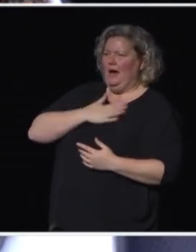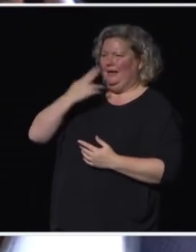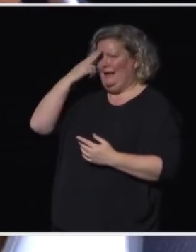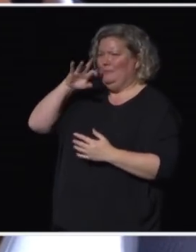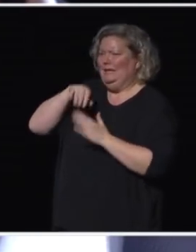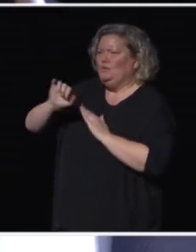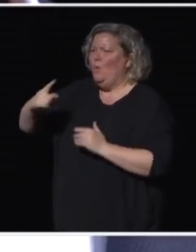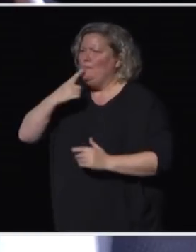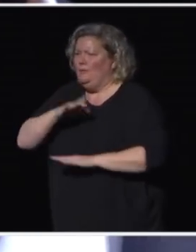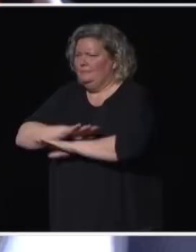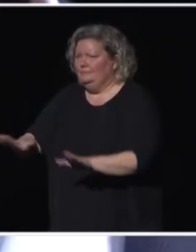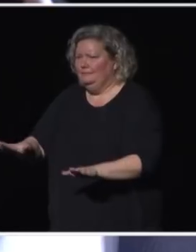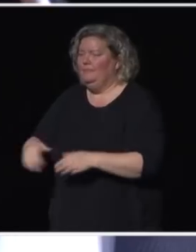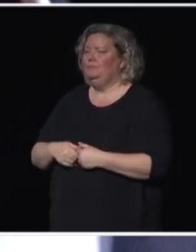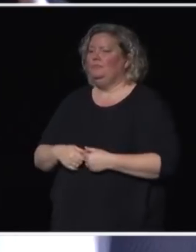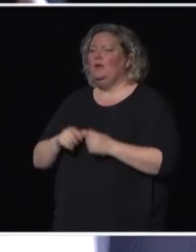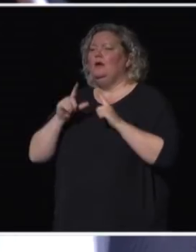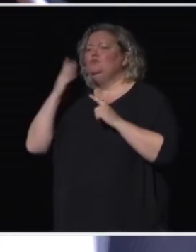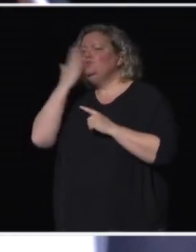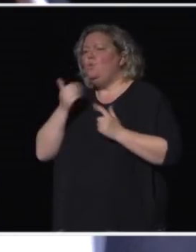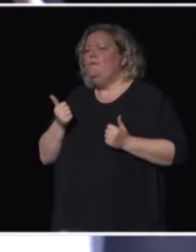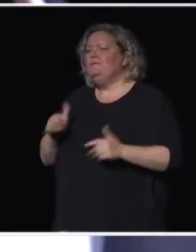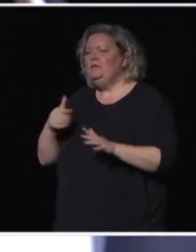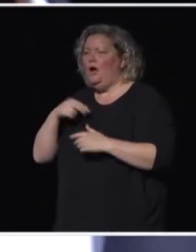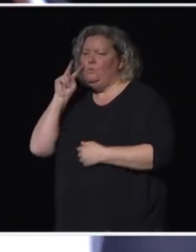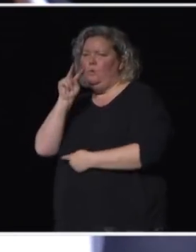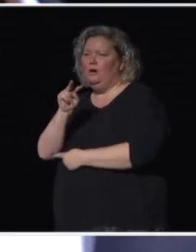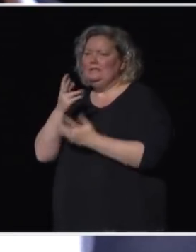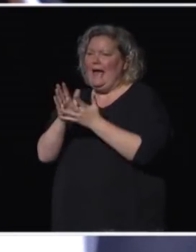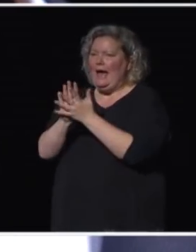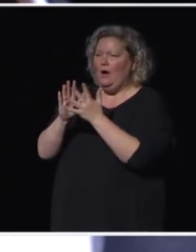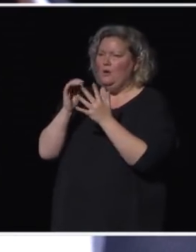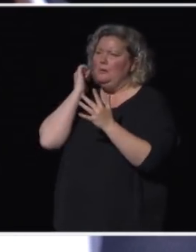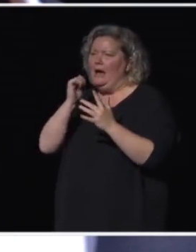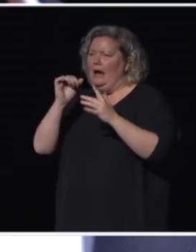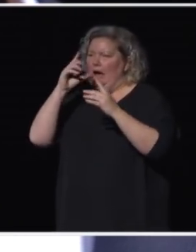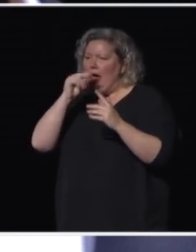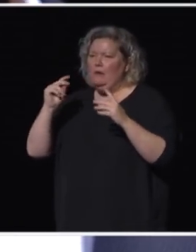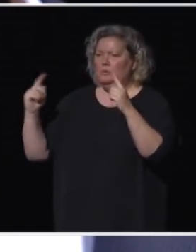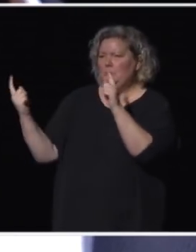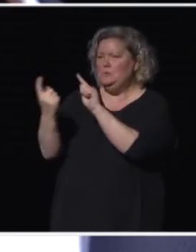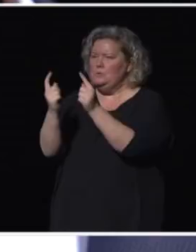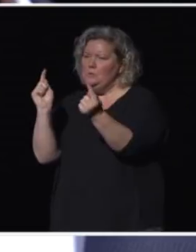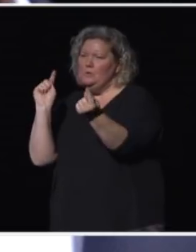I would watch them after school, how they squared off like boxers, vaselined up, earrings off, Reeboks on,